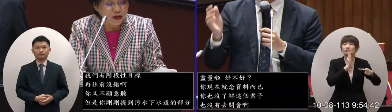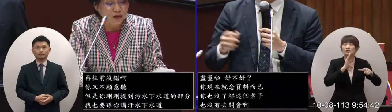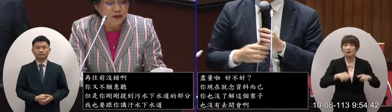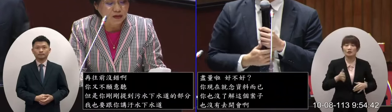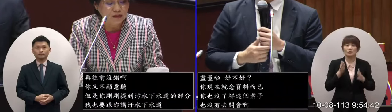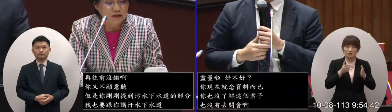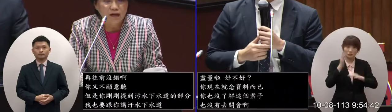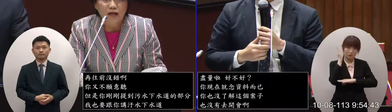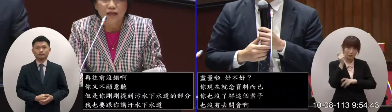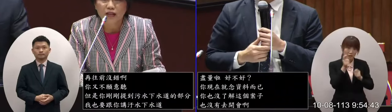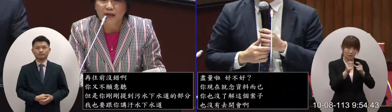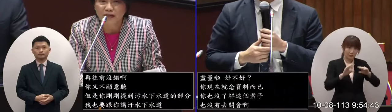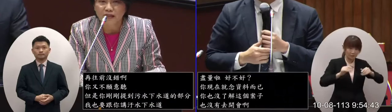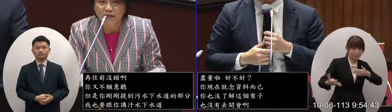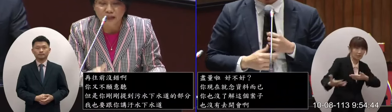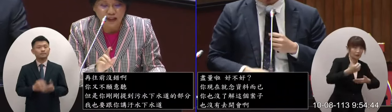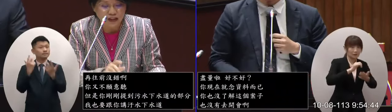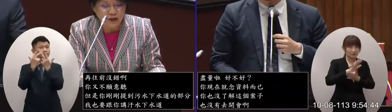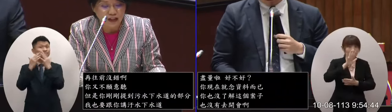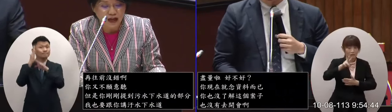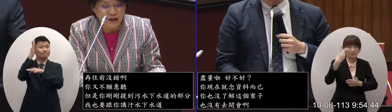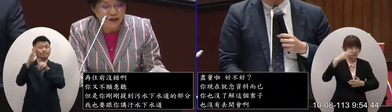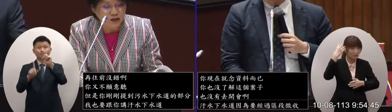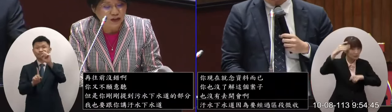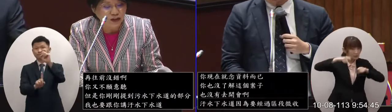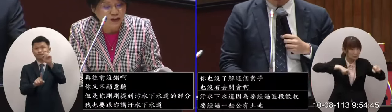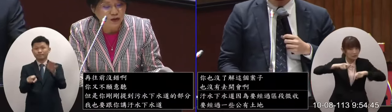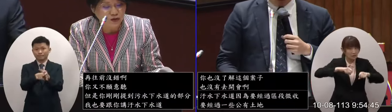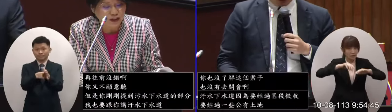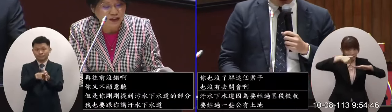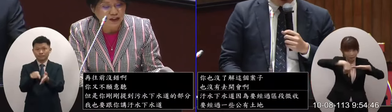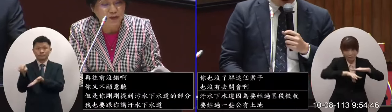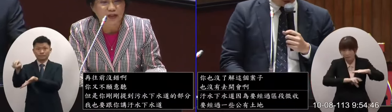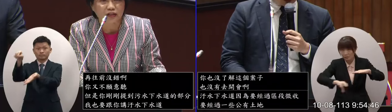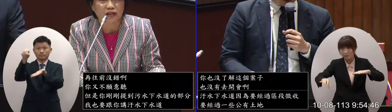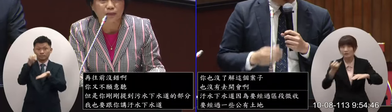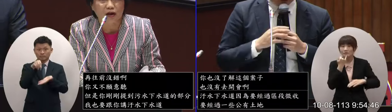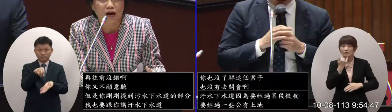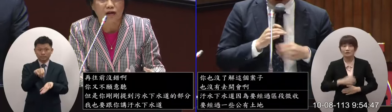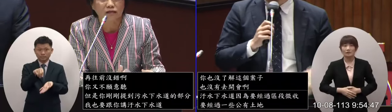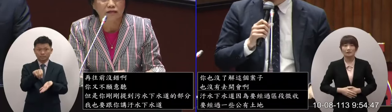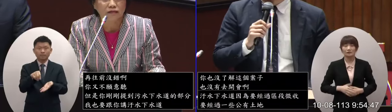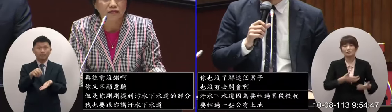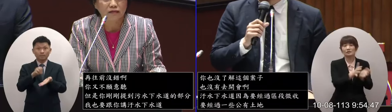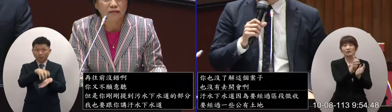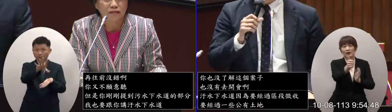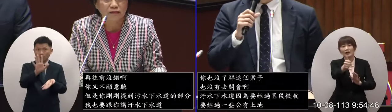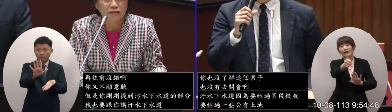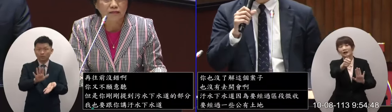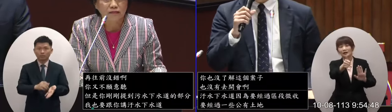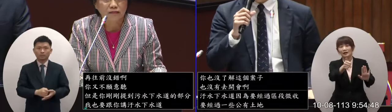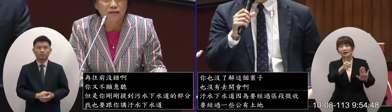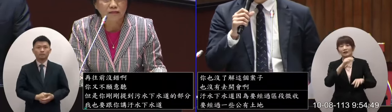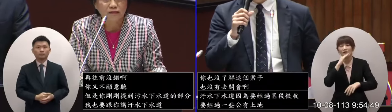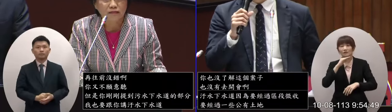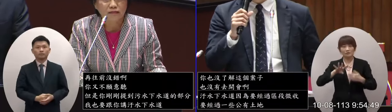rezoned, it can be built. The New Taipei City Government has submitted the design report on October 1. Thank you, Minister, because I have other issues.